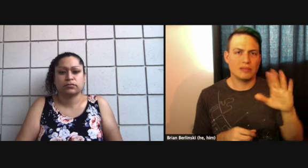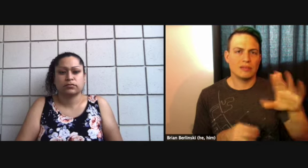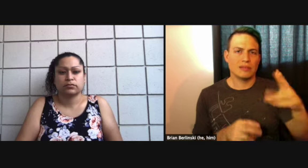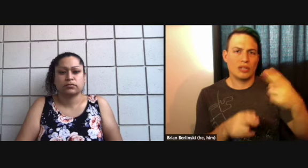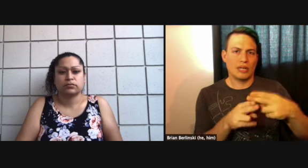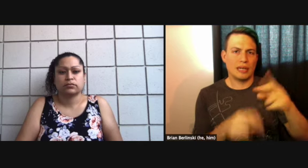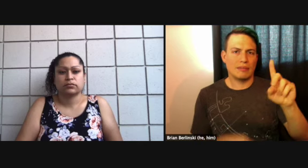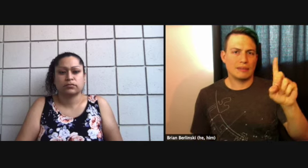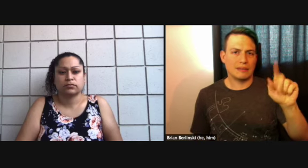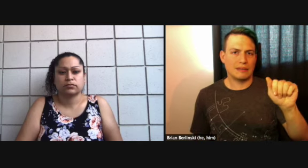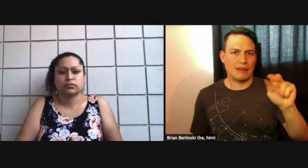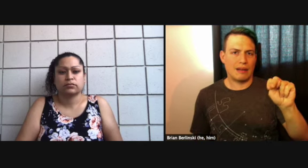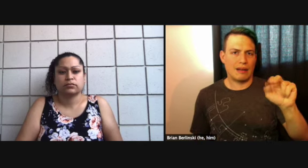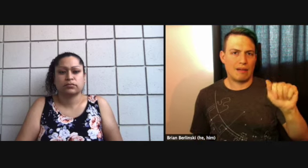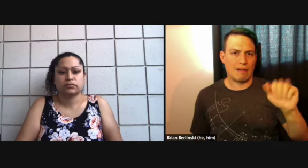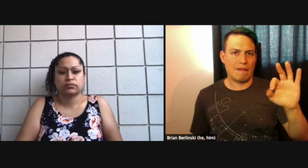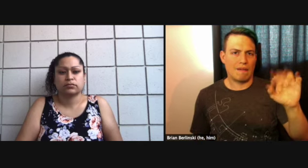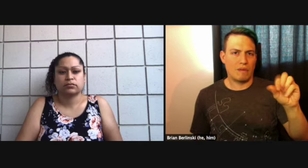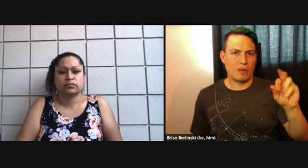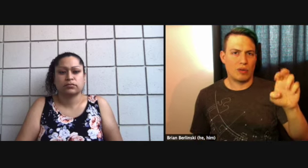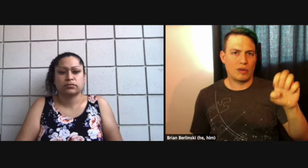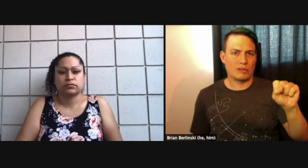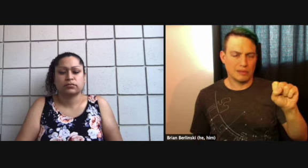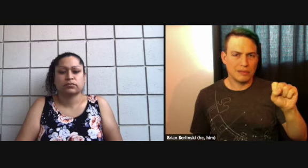whose name is Dana Flores